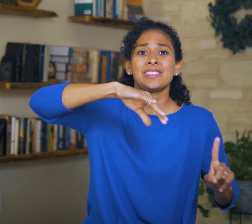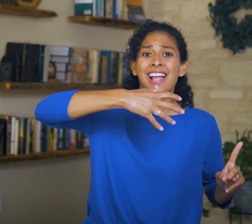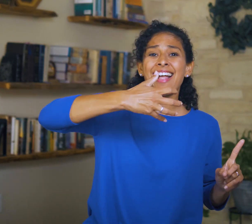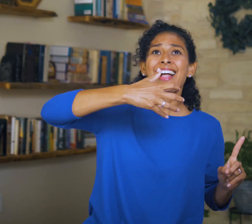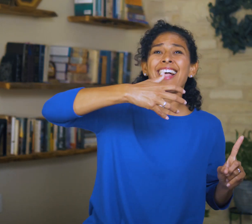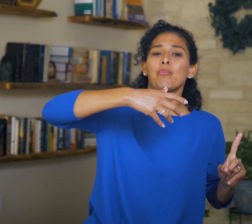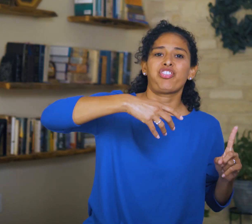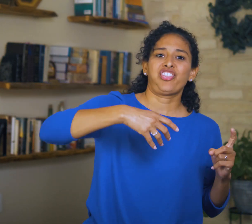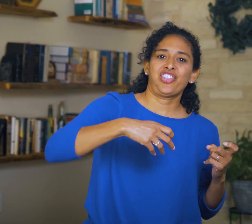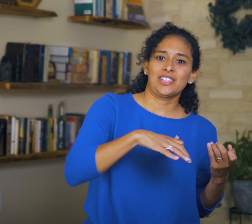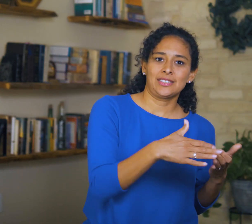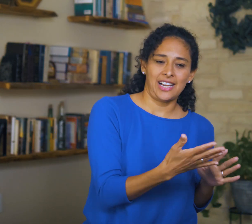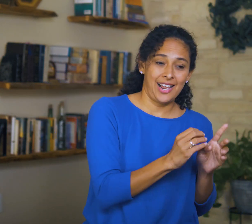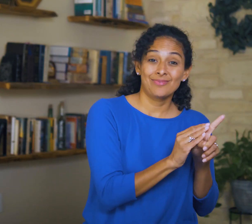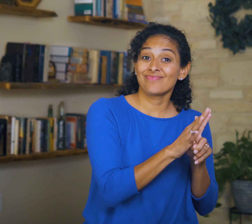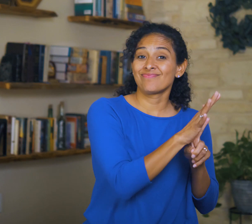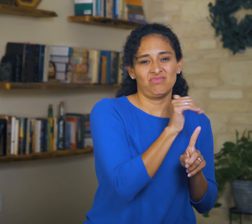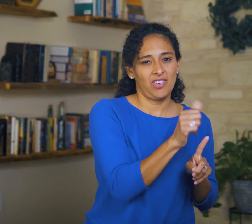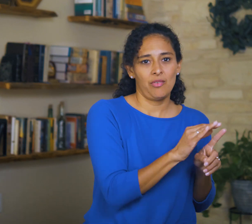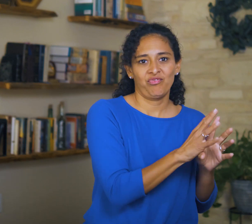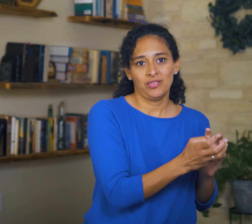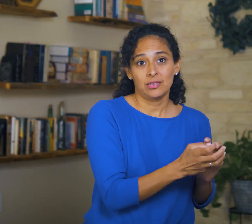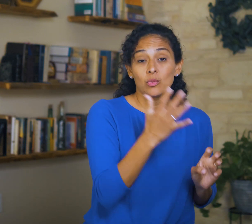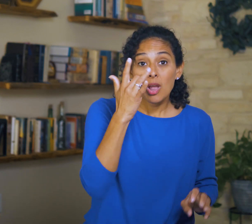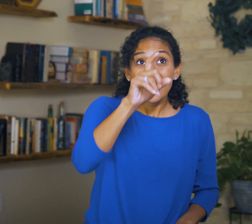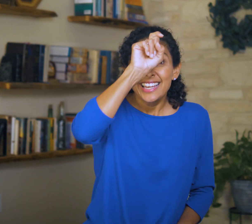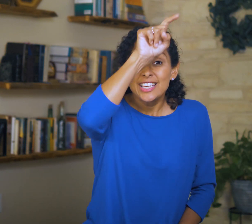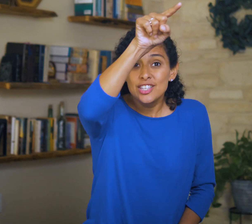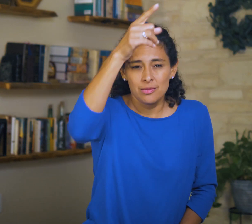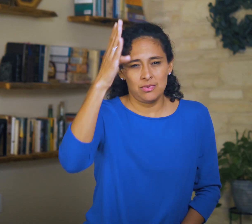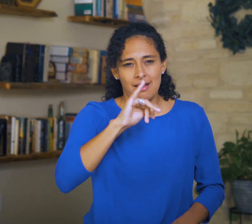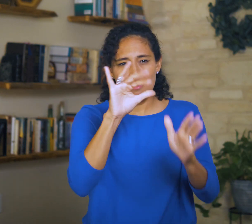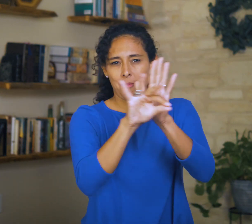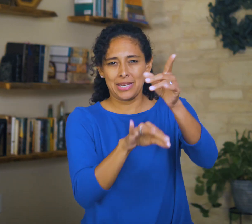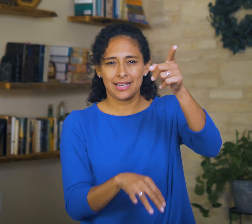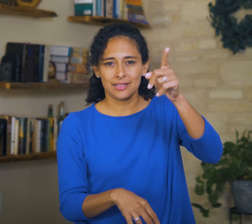but instead he withers and dies, because Egypt isn’t God’s appointed people.